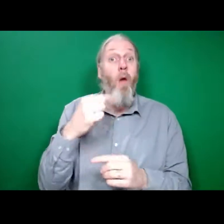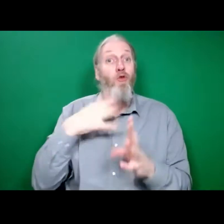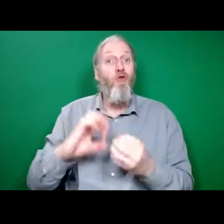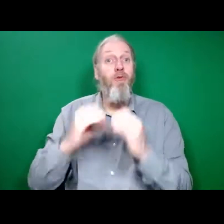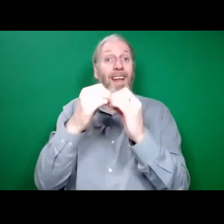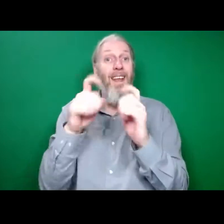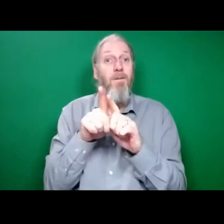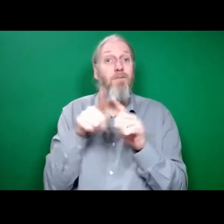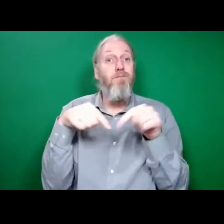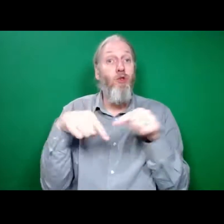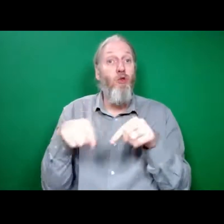Okay, I'm conscious of time.